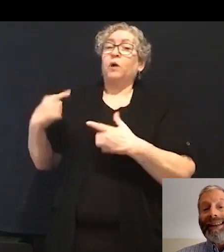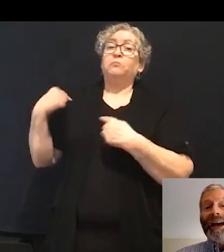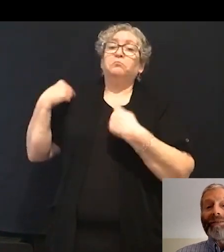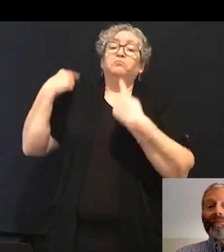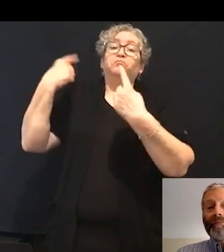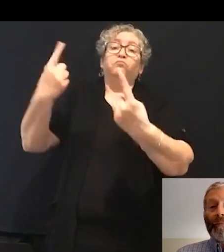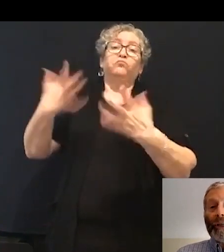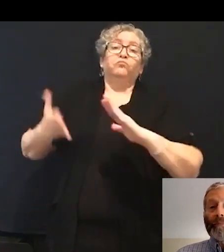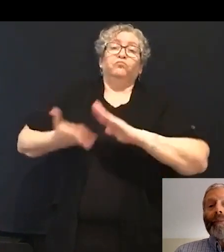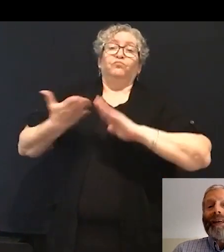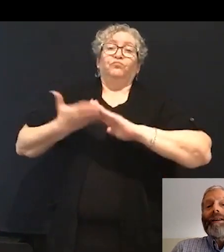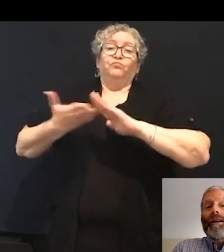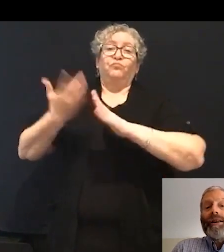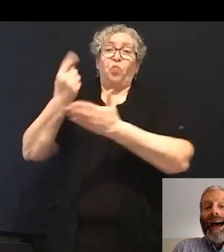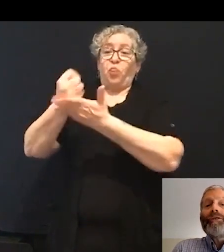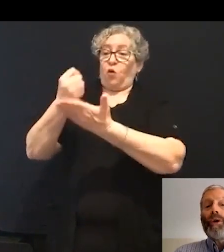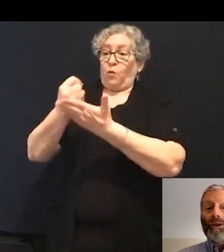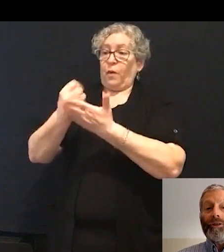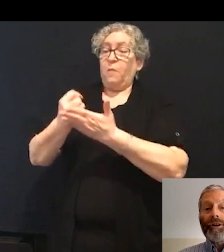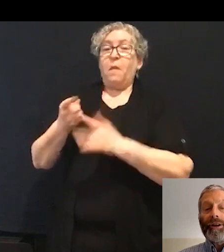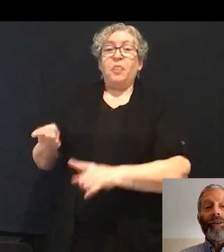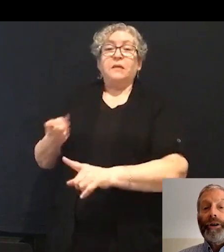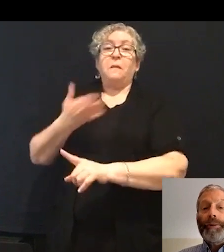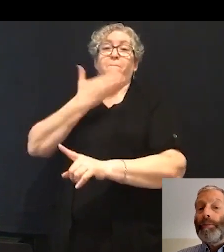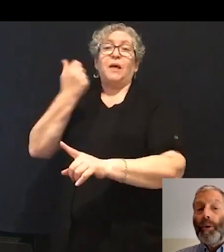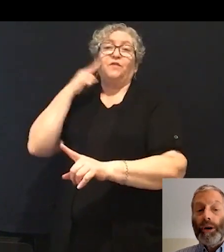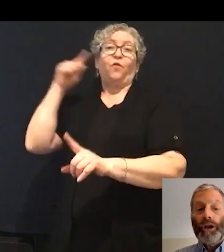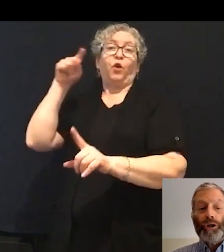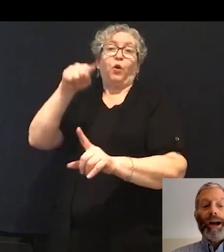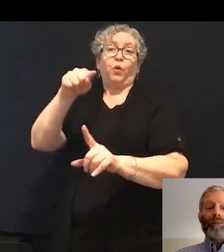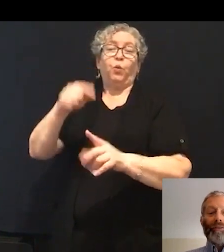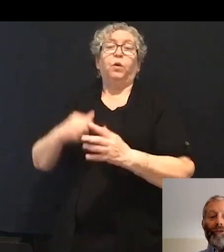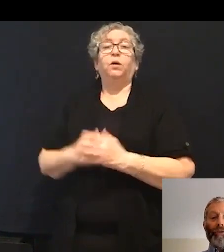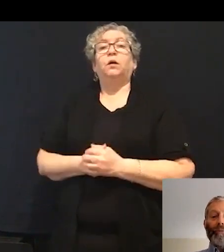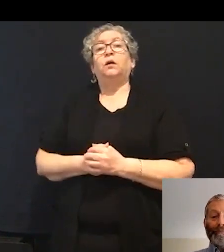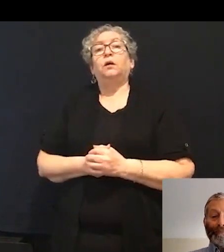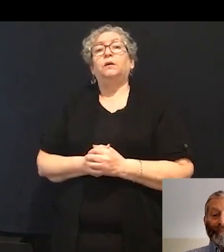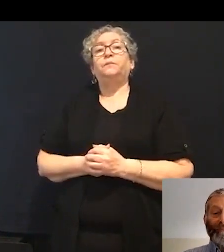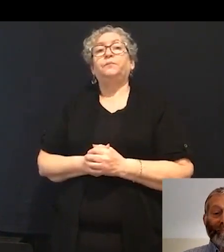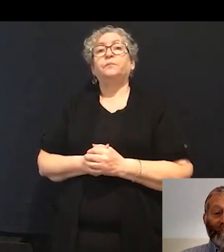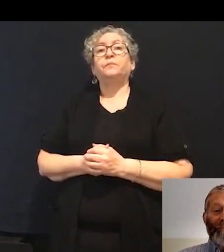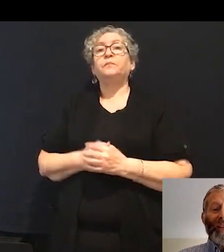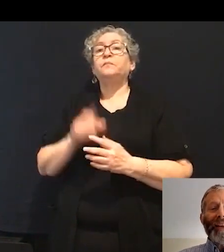And that might make that cross-cutting therapy more attractive to you.